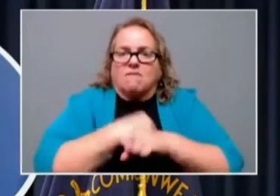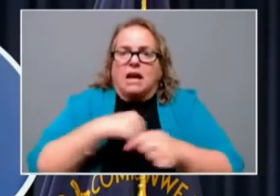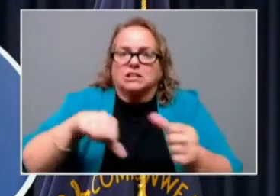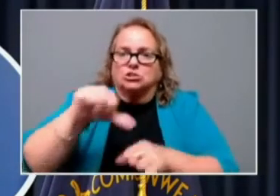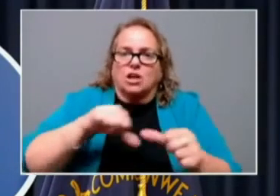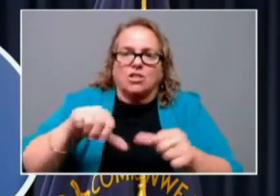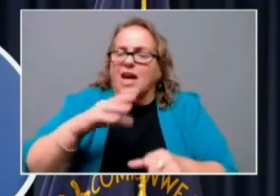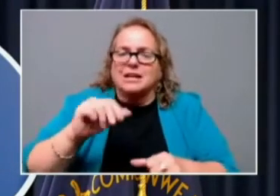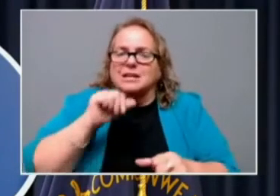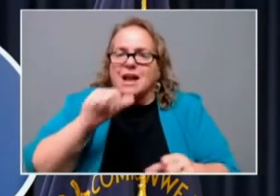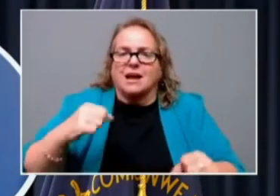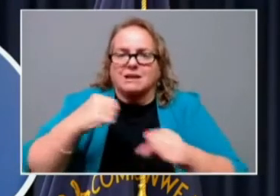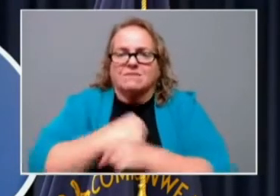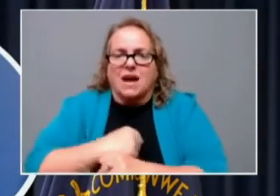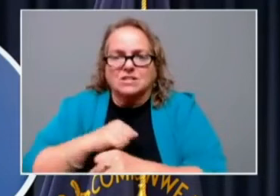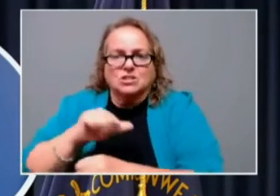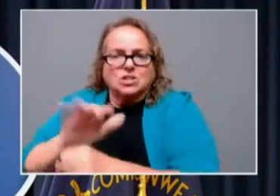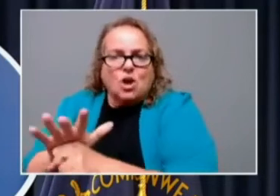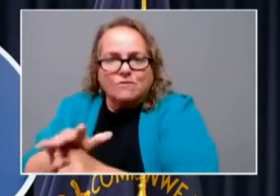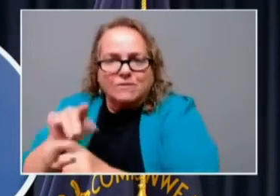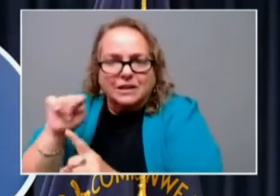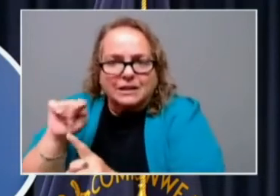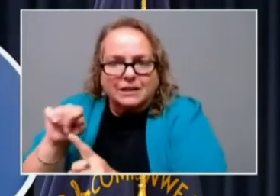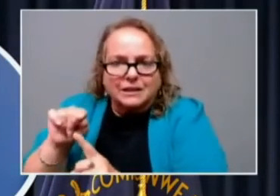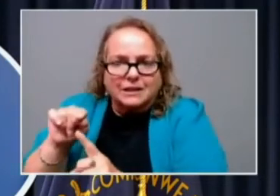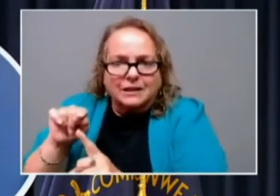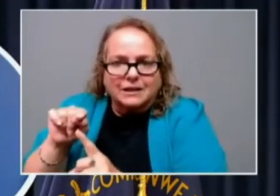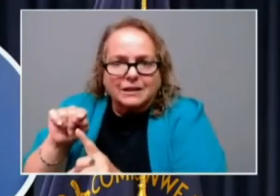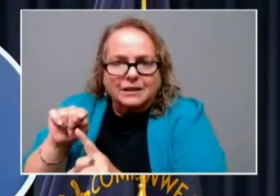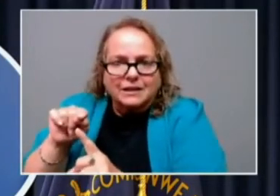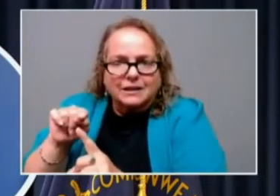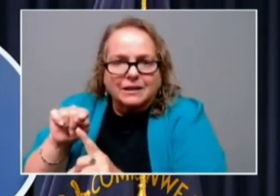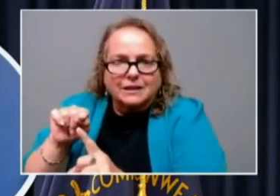people are gonna die. That's when your political argument even worth more